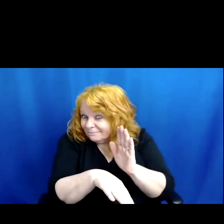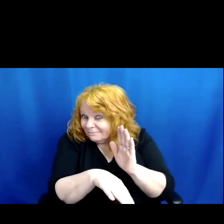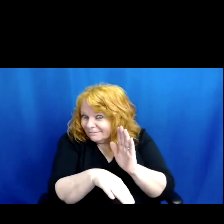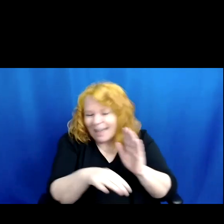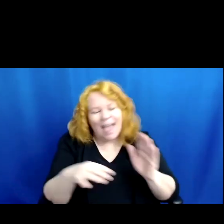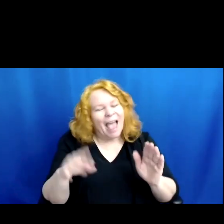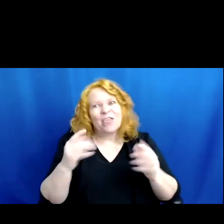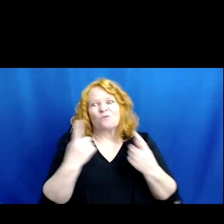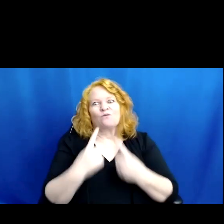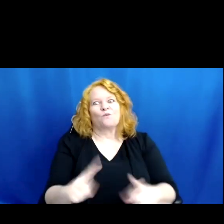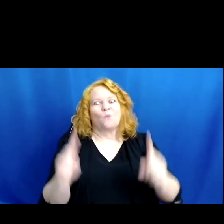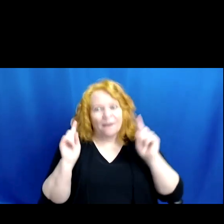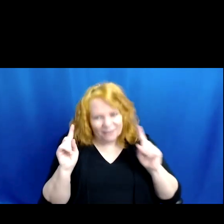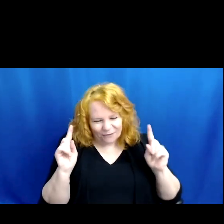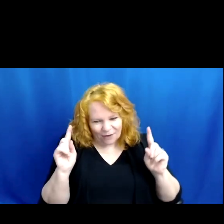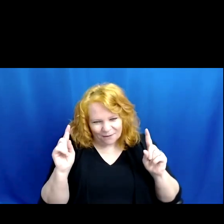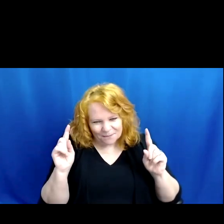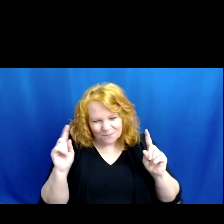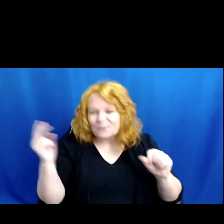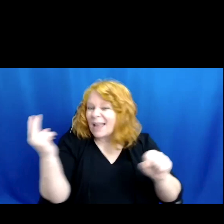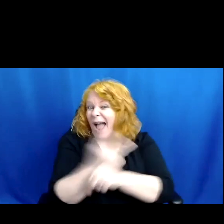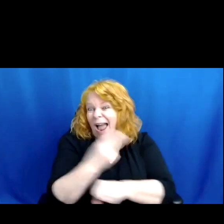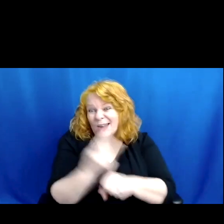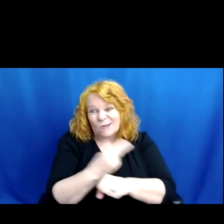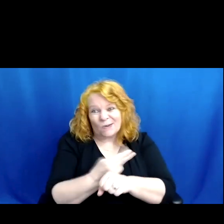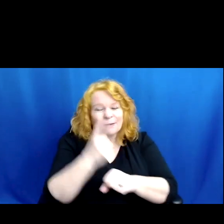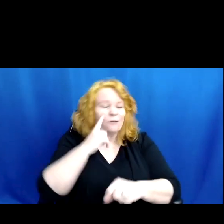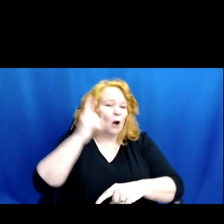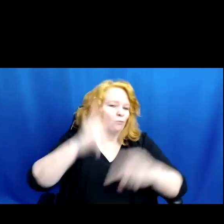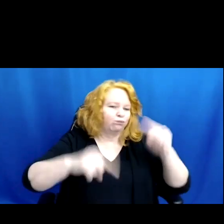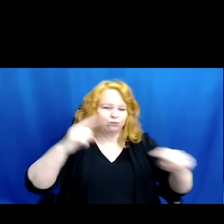I use them across many situations with children.